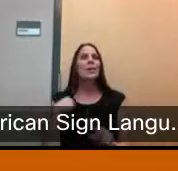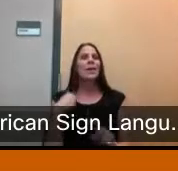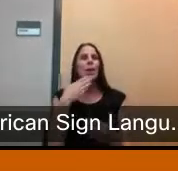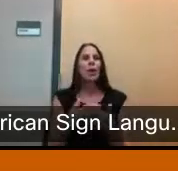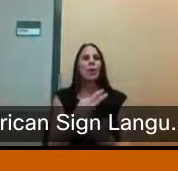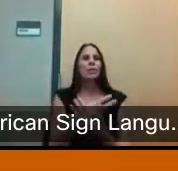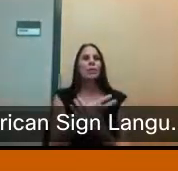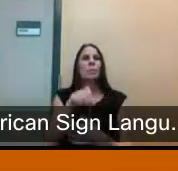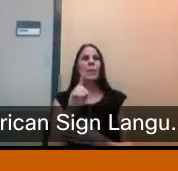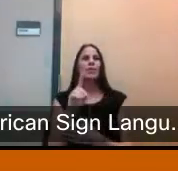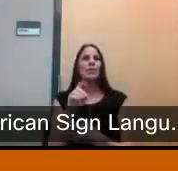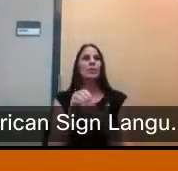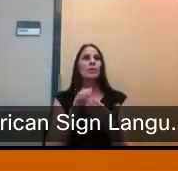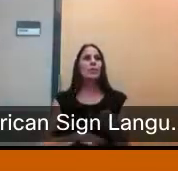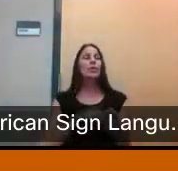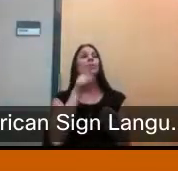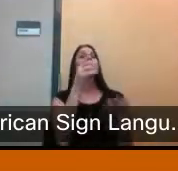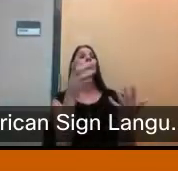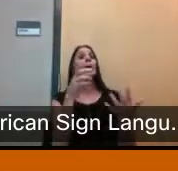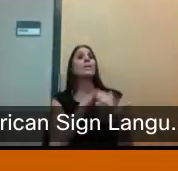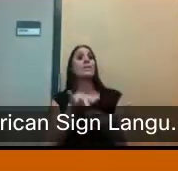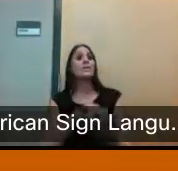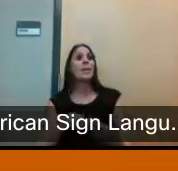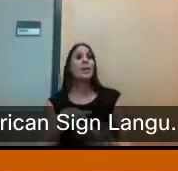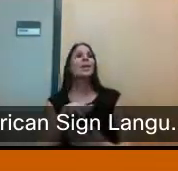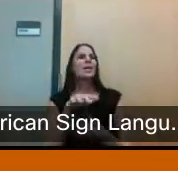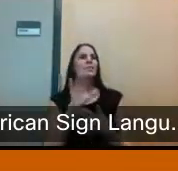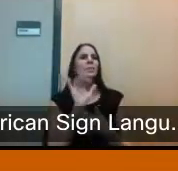All right, this is what you wanted to study and build that experiment around. So she designed